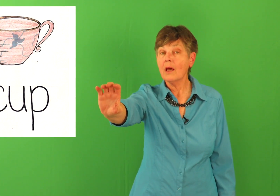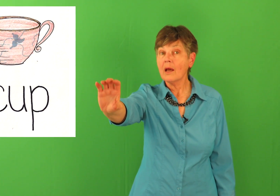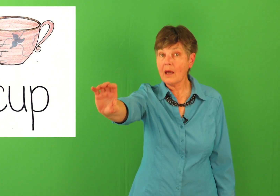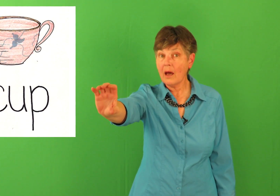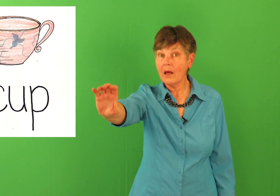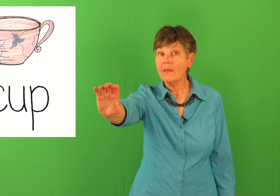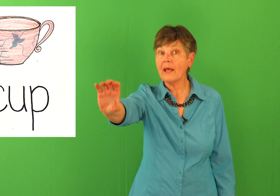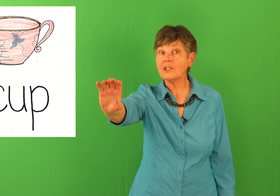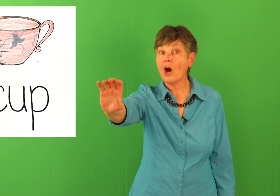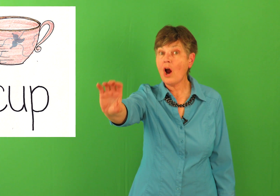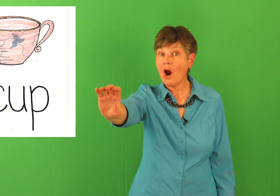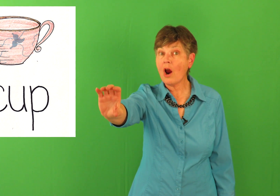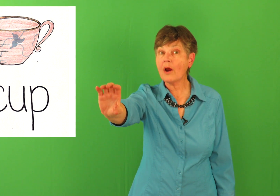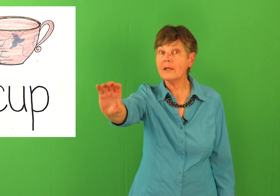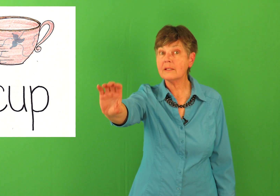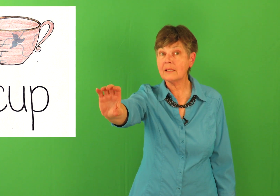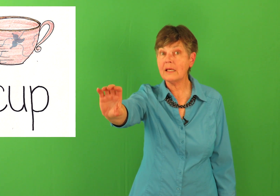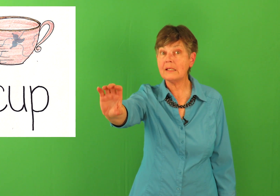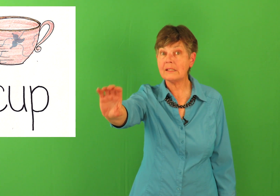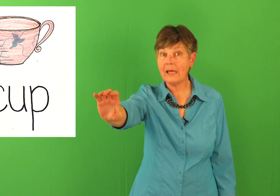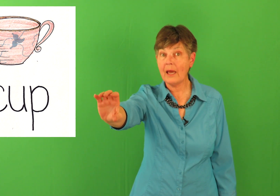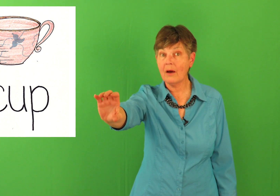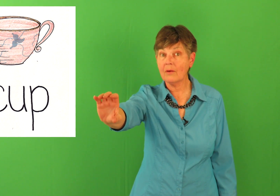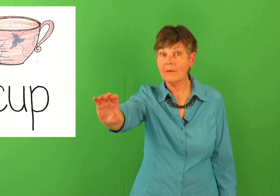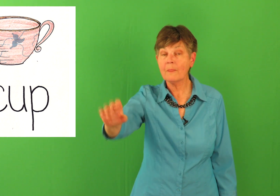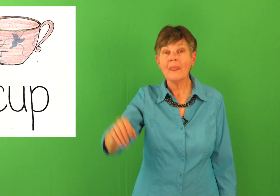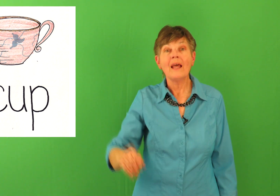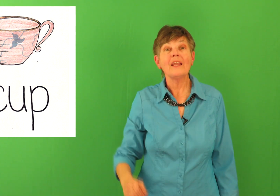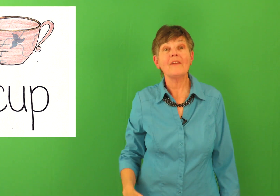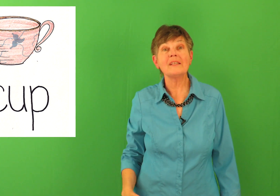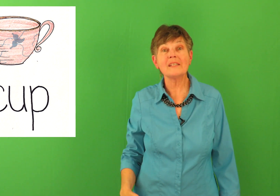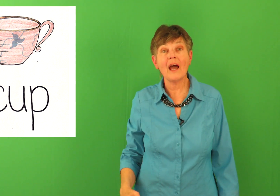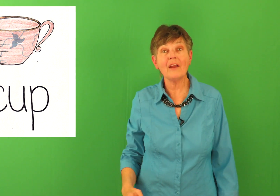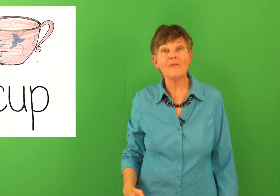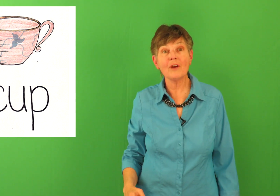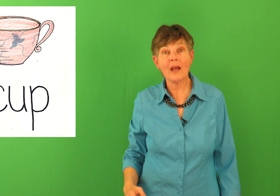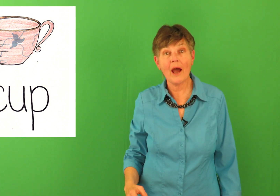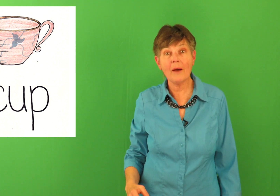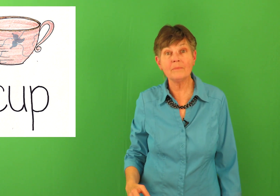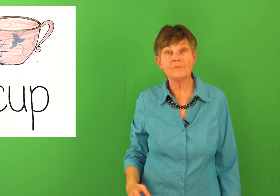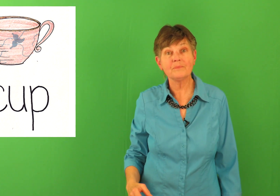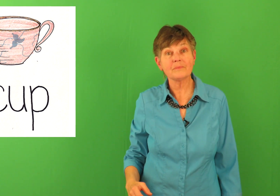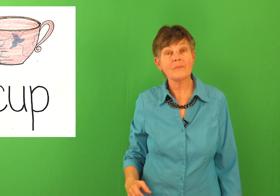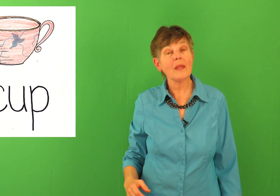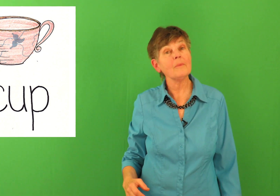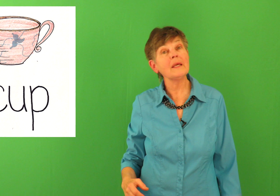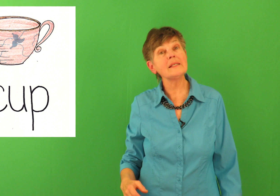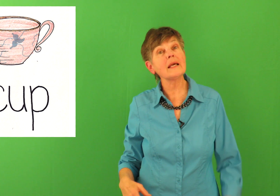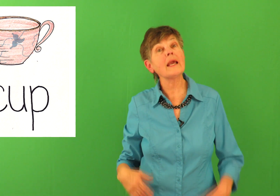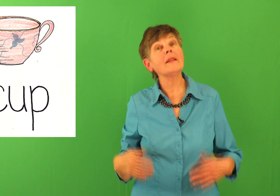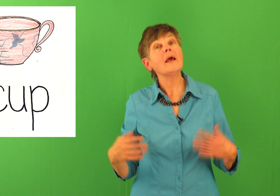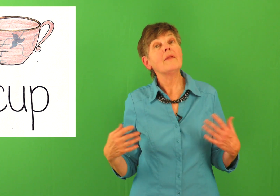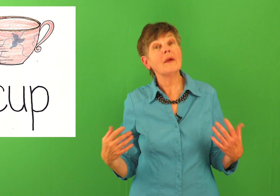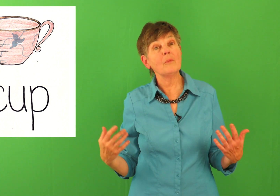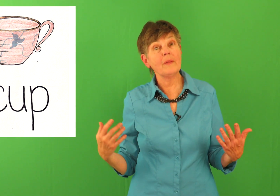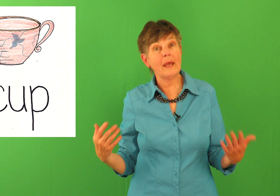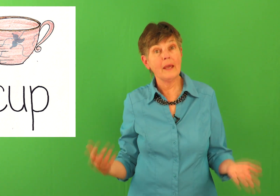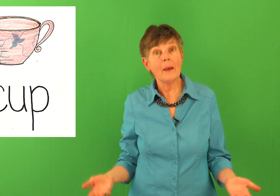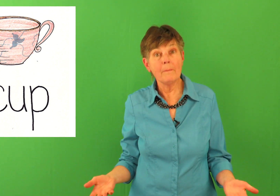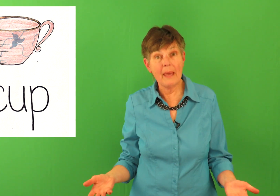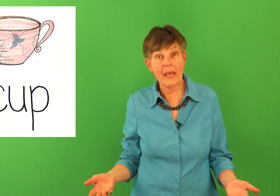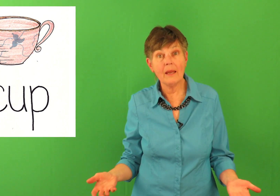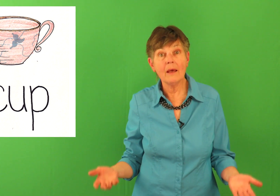that's a hard C sound now the sign for cup because again they when they made